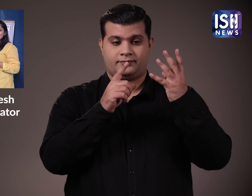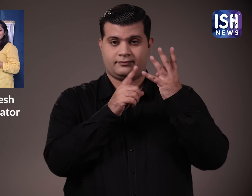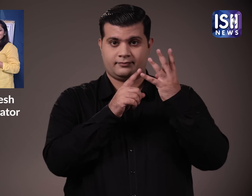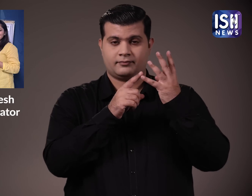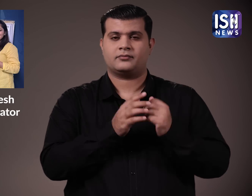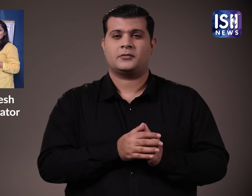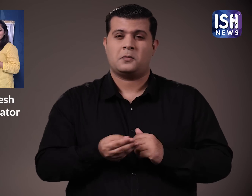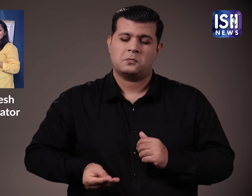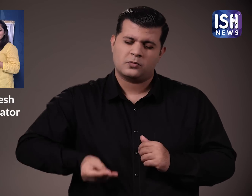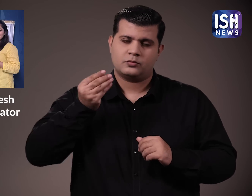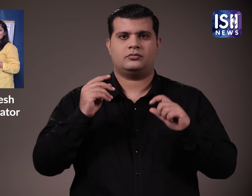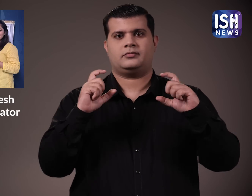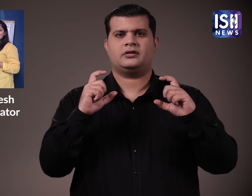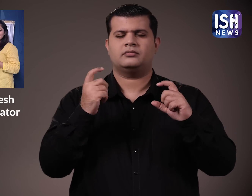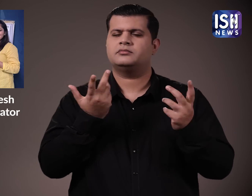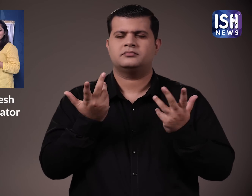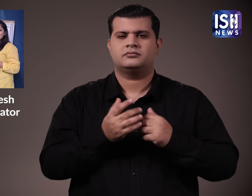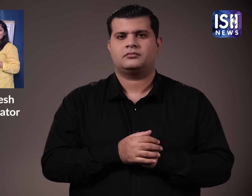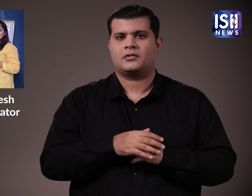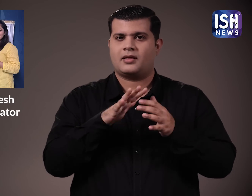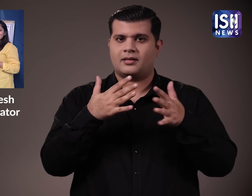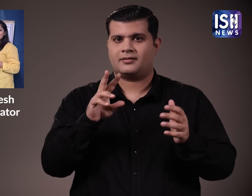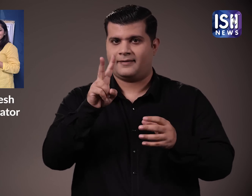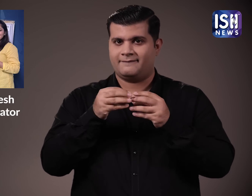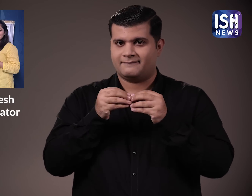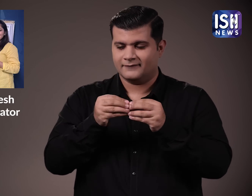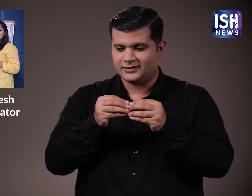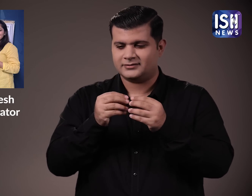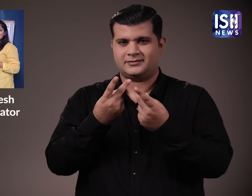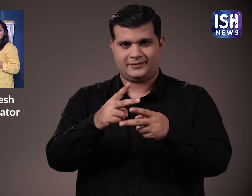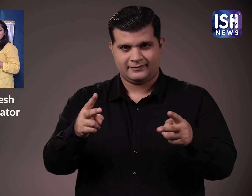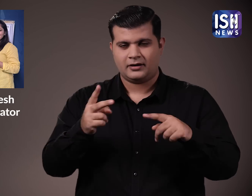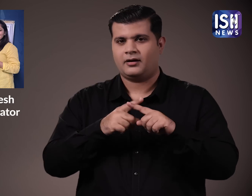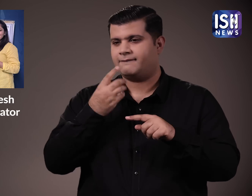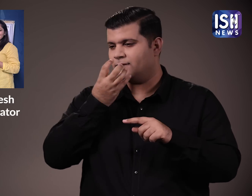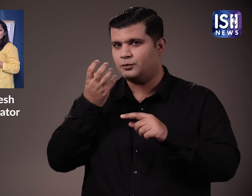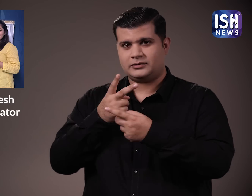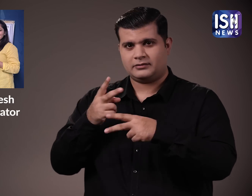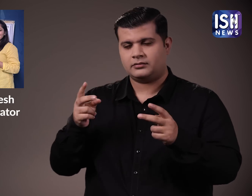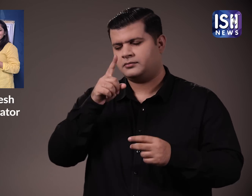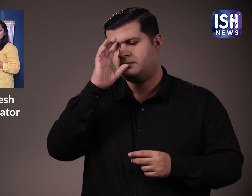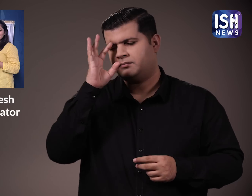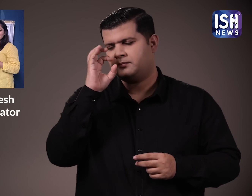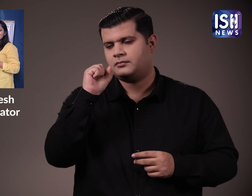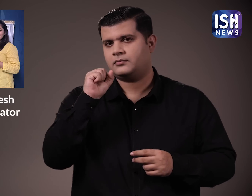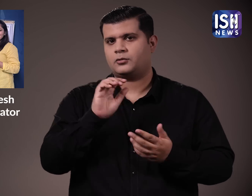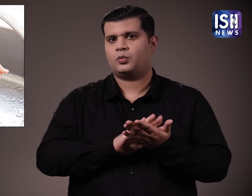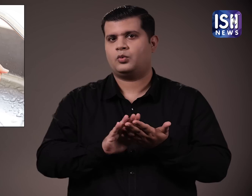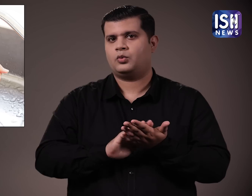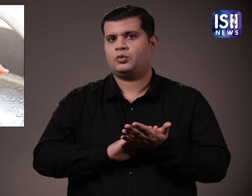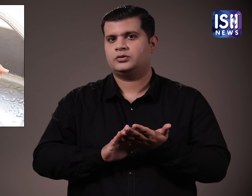4. Take extra care of perishable foods like vegetables and fruits by properly cleaning them.